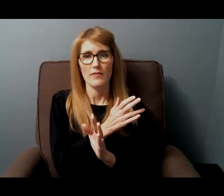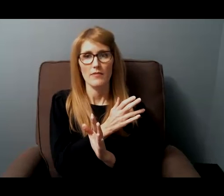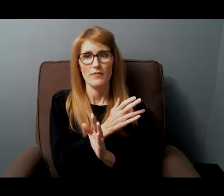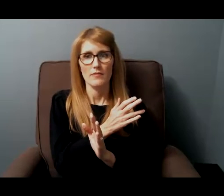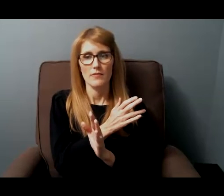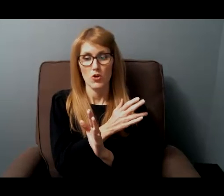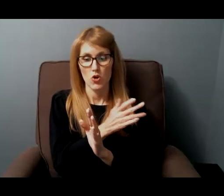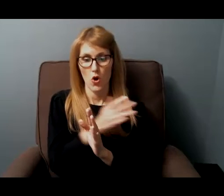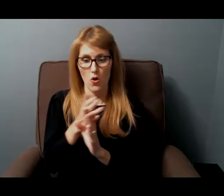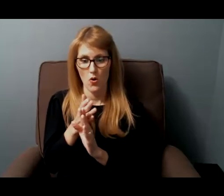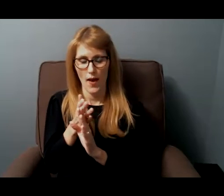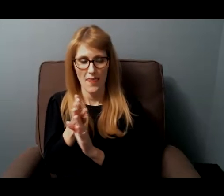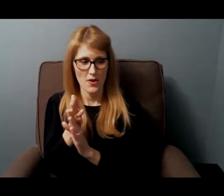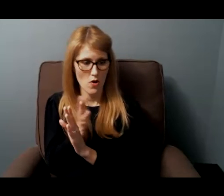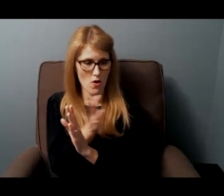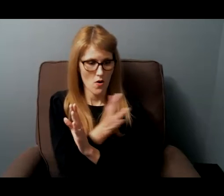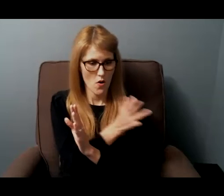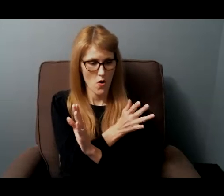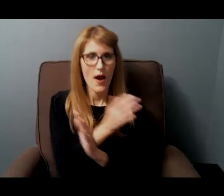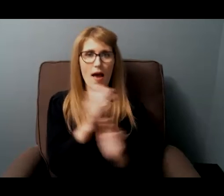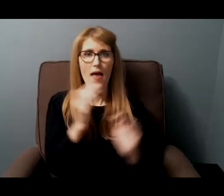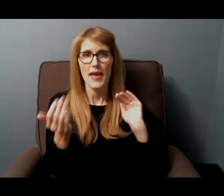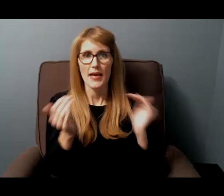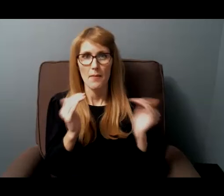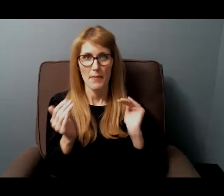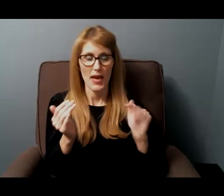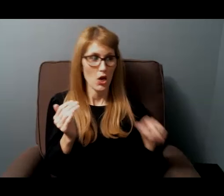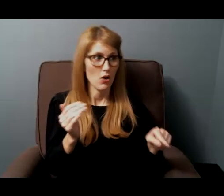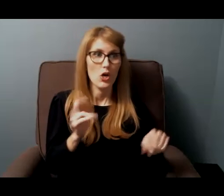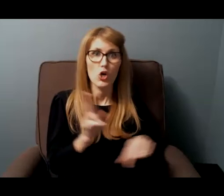they compare it to see is this trial work month? Are she used trial work months? If so, then yep,